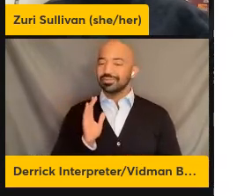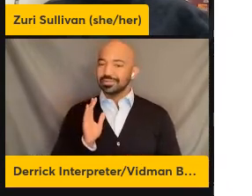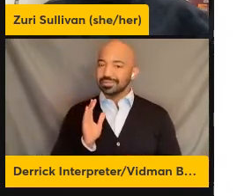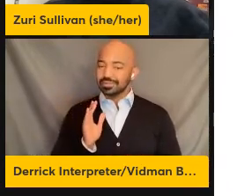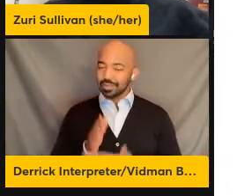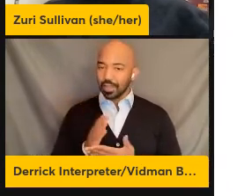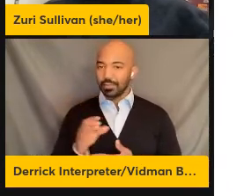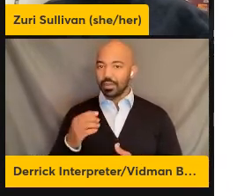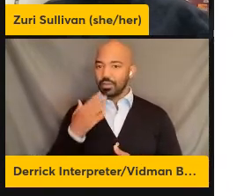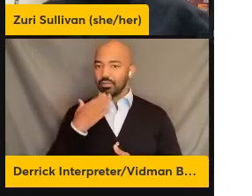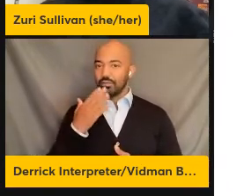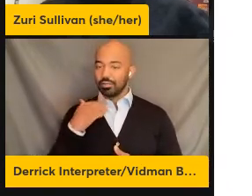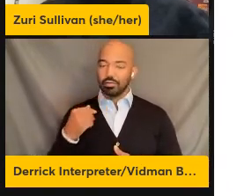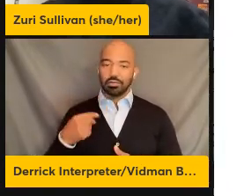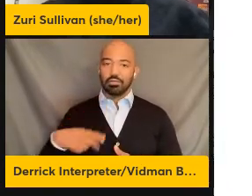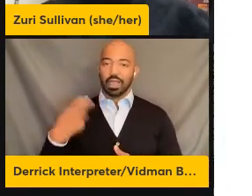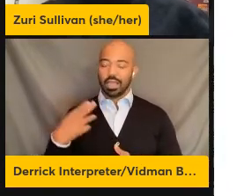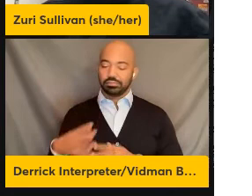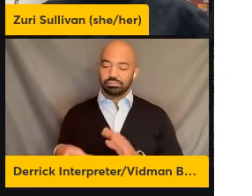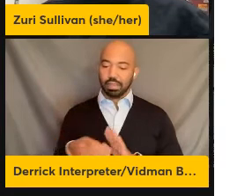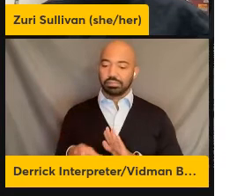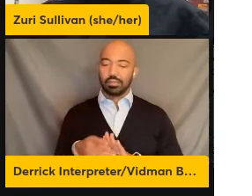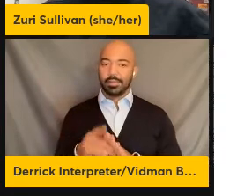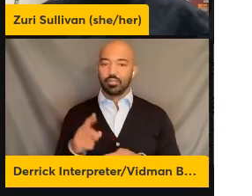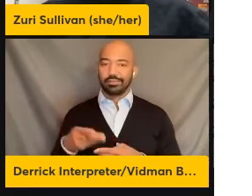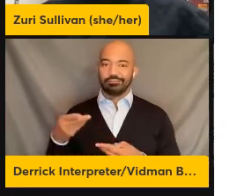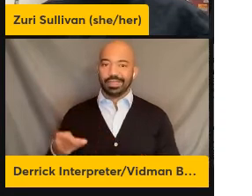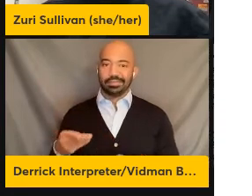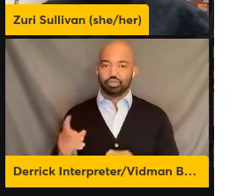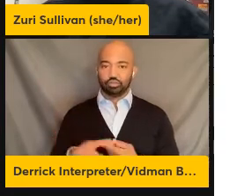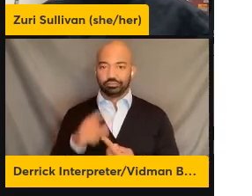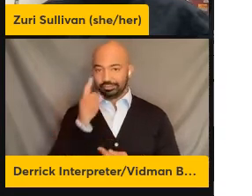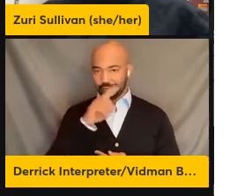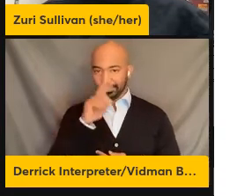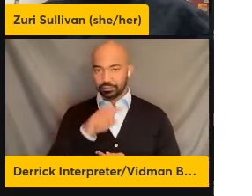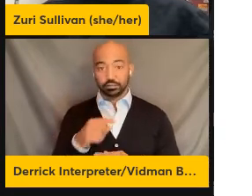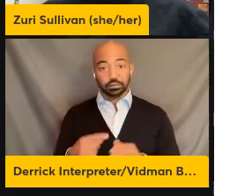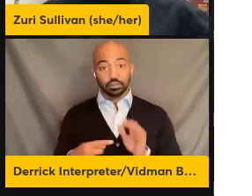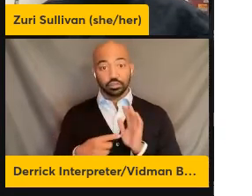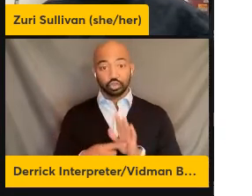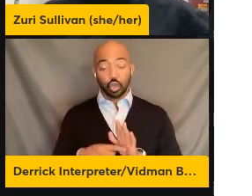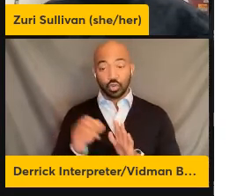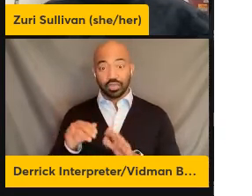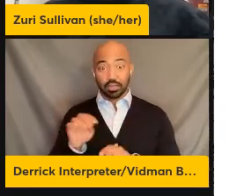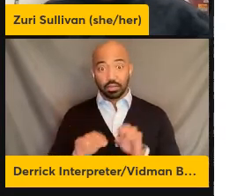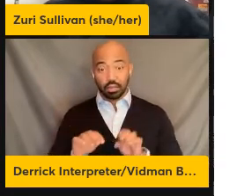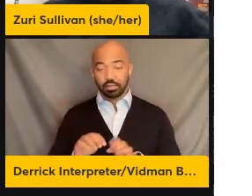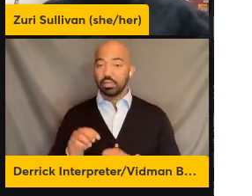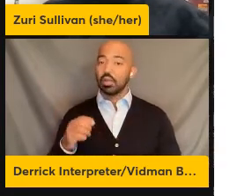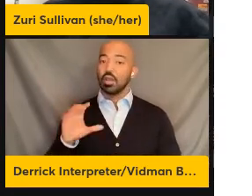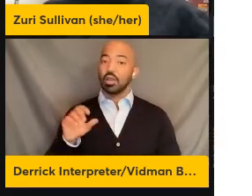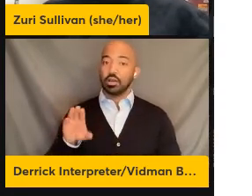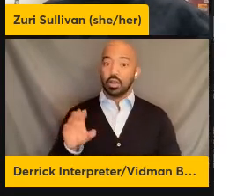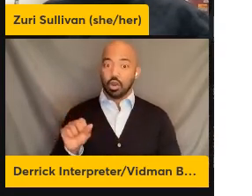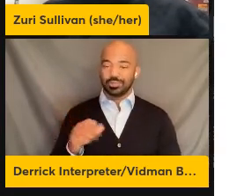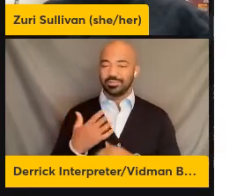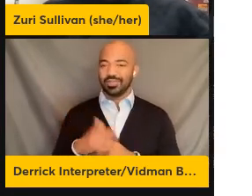carb fed mice. And here again, we see that the results of this experiment indicate the carbohydrate availability specifically